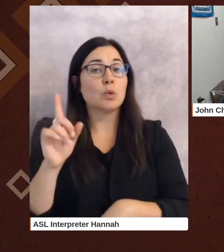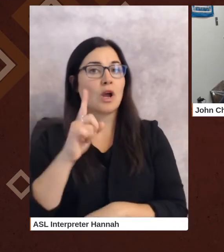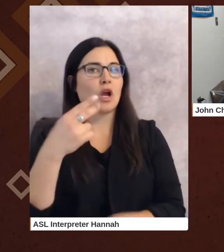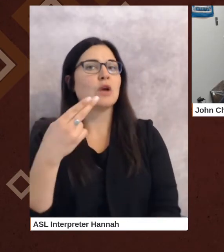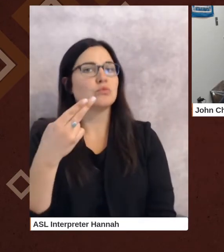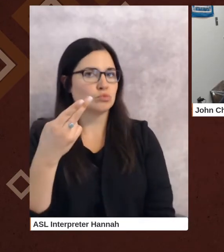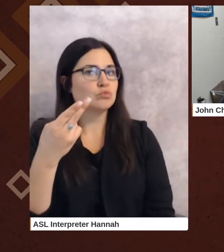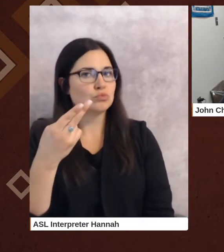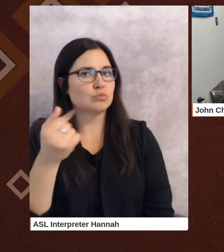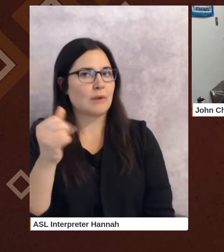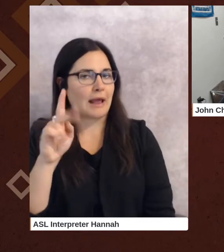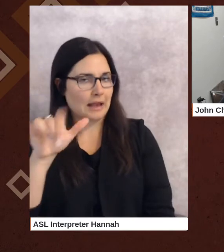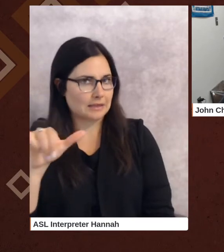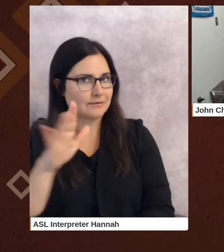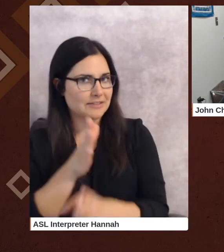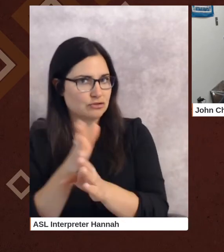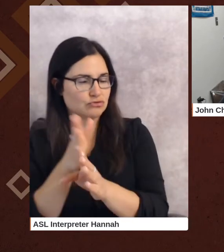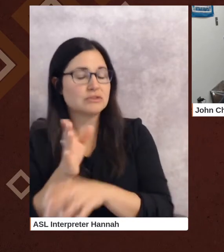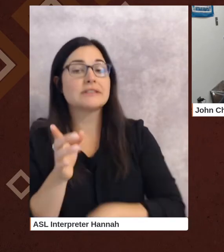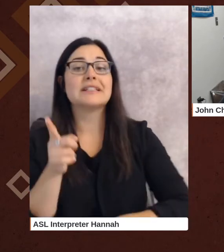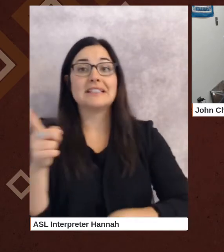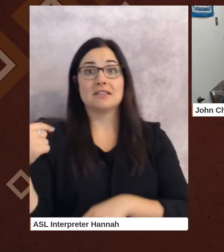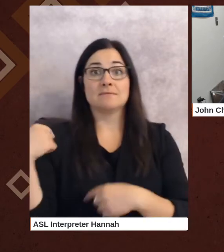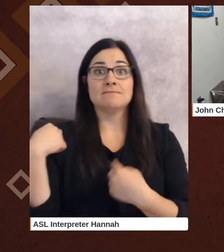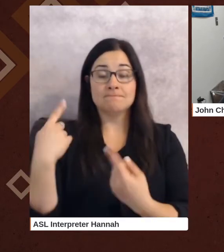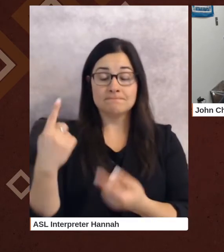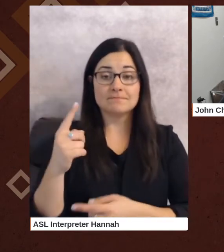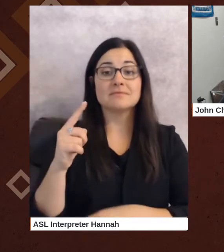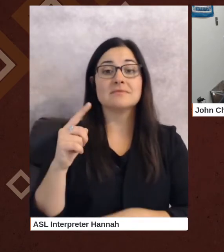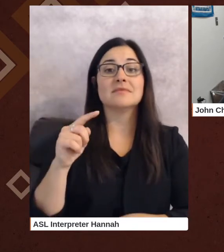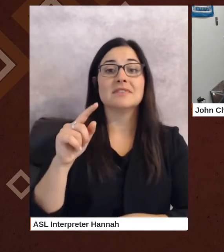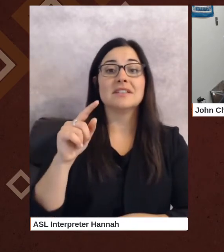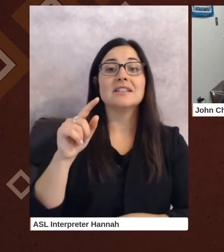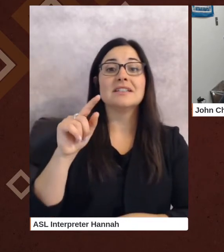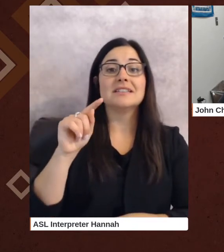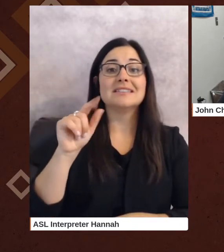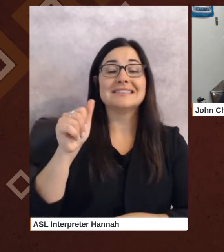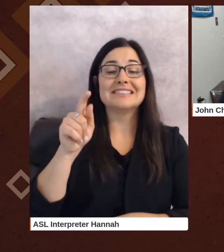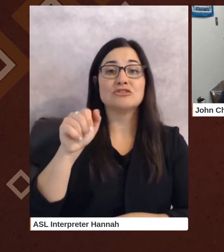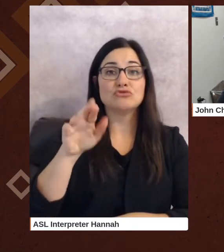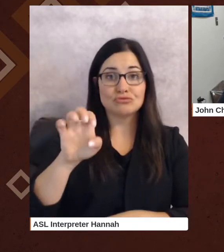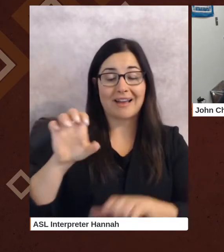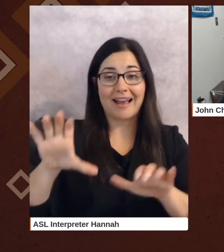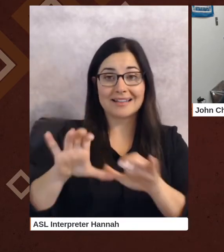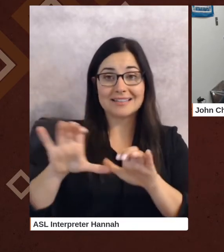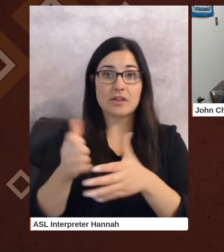So he's finishing up his tenure activities in the academic Senate as the academic Senate president.